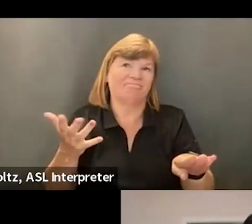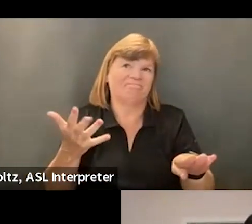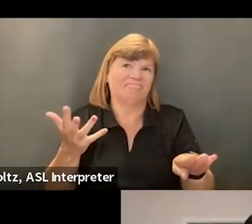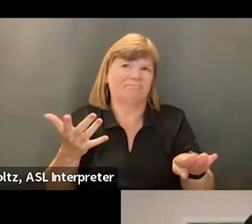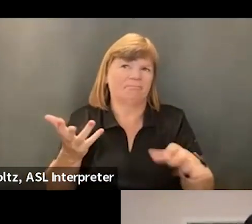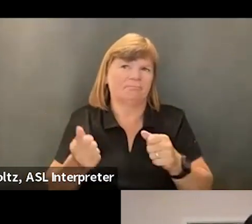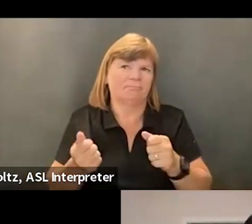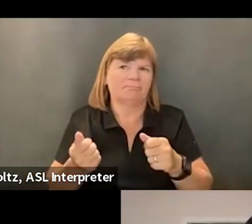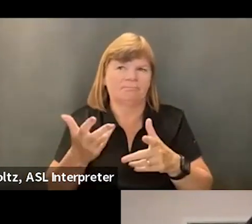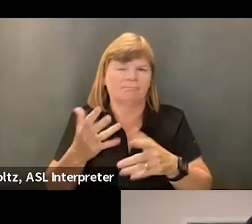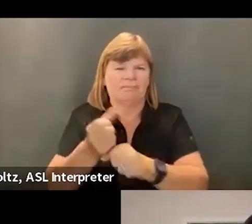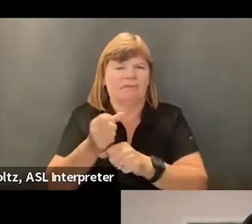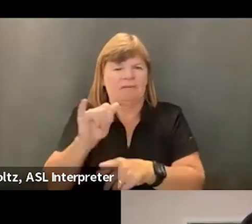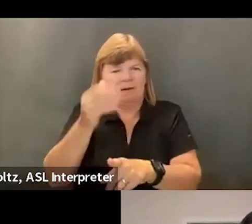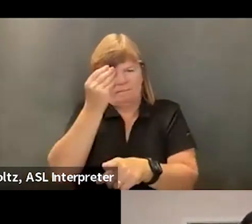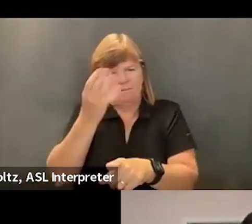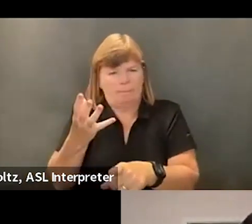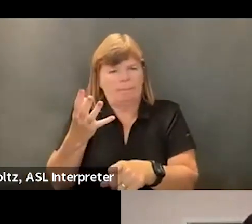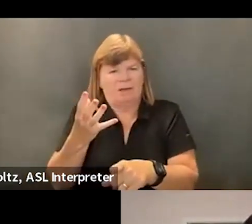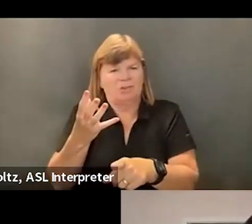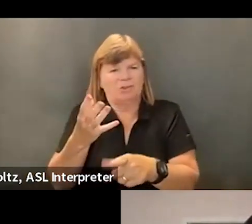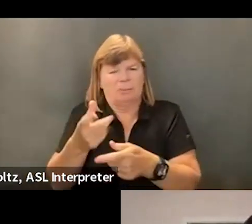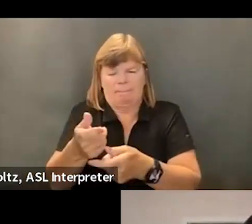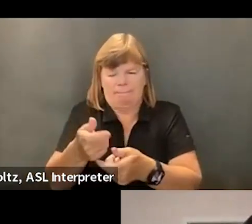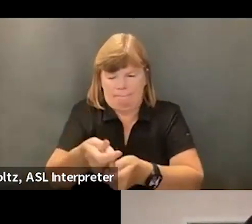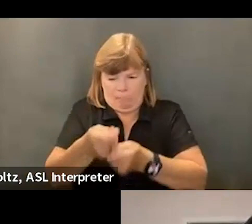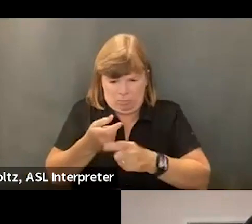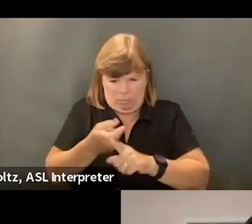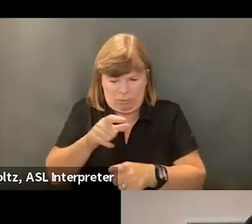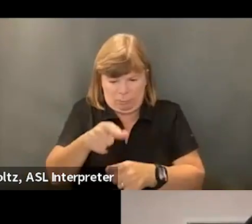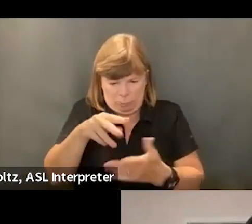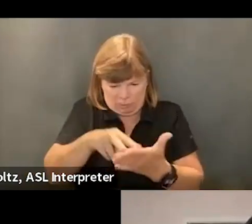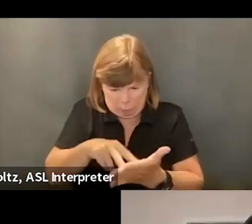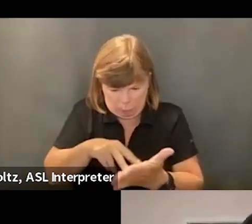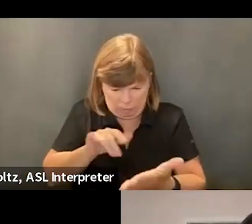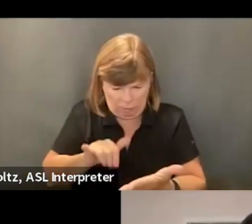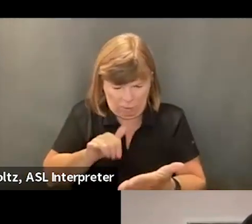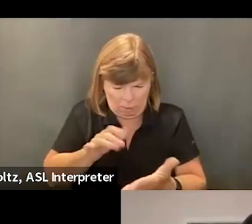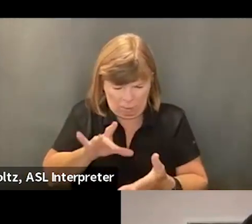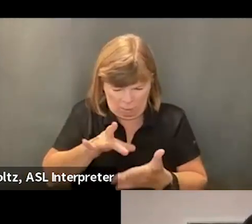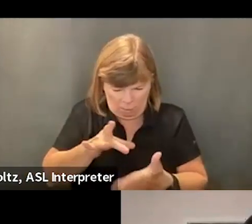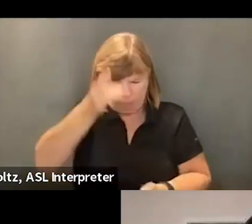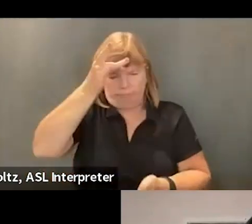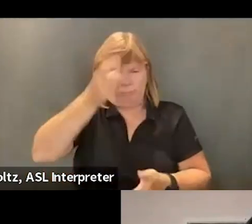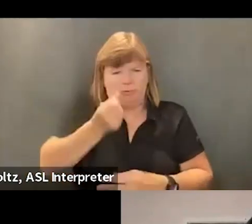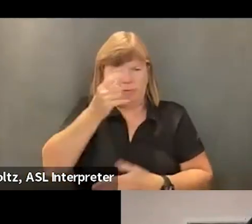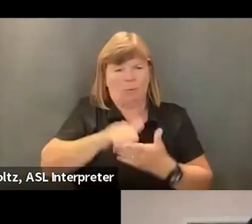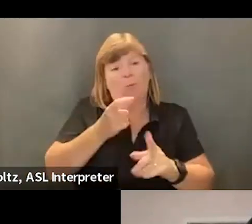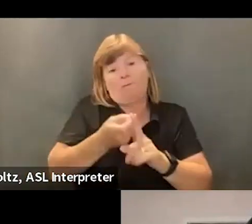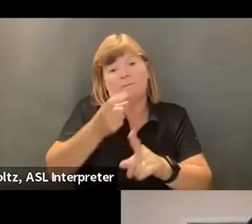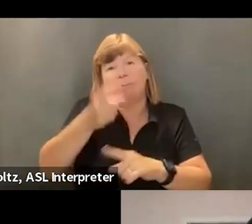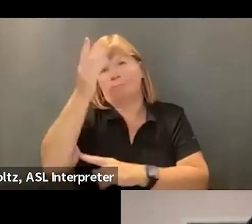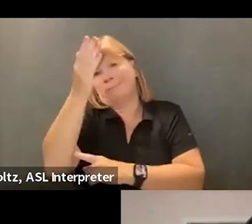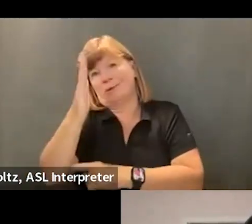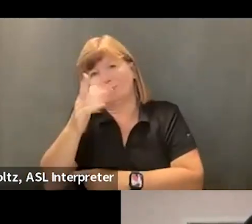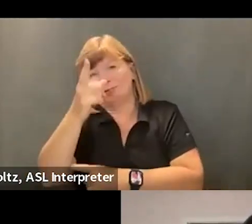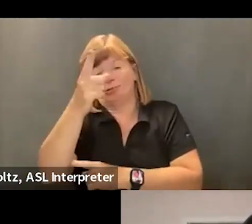get that information out of text right or out of lectures uh because because lectures play a much